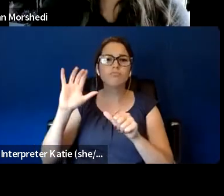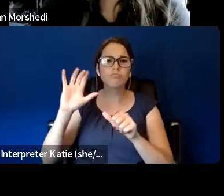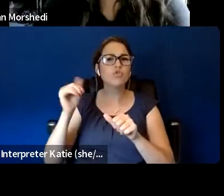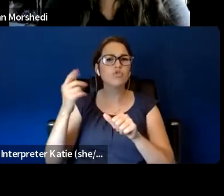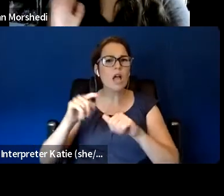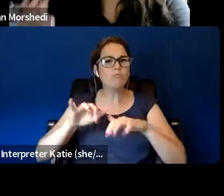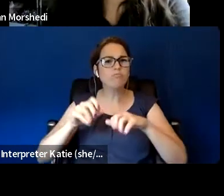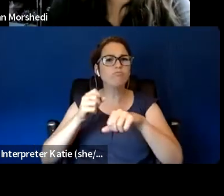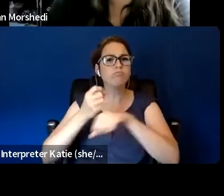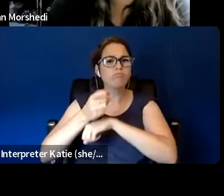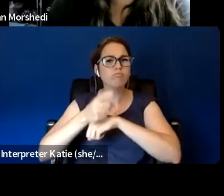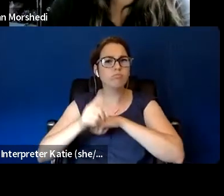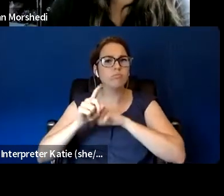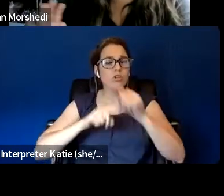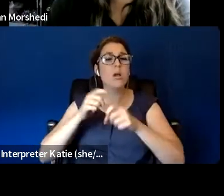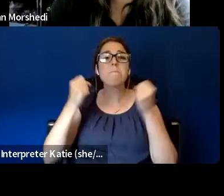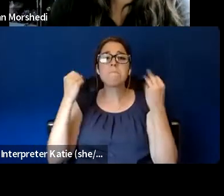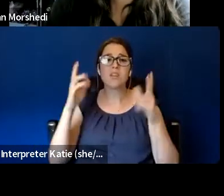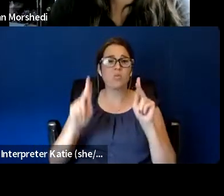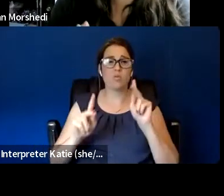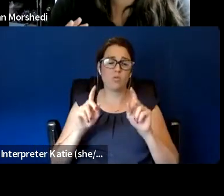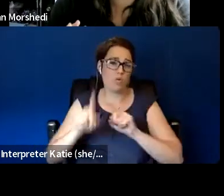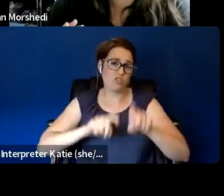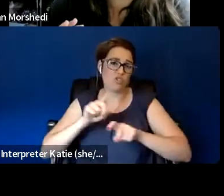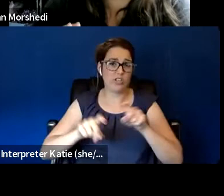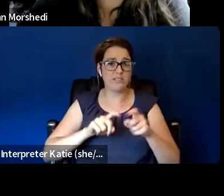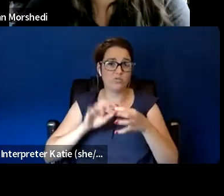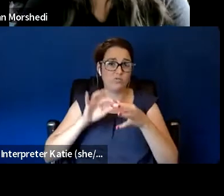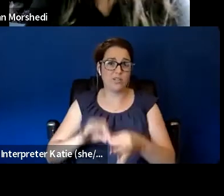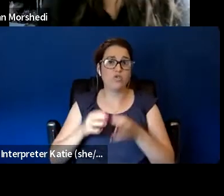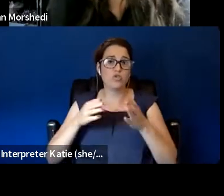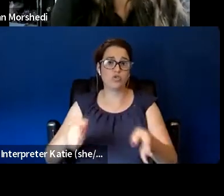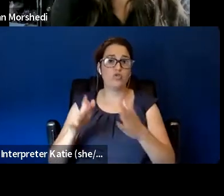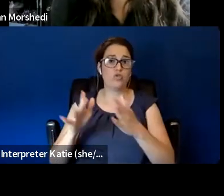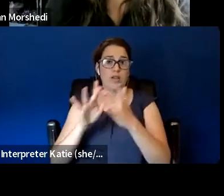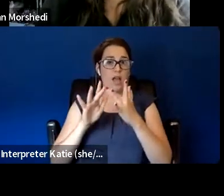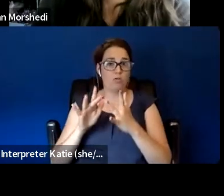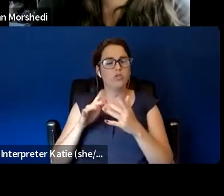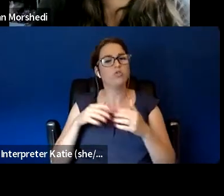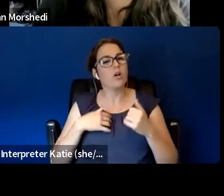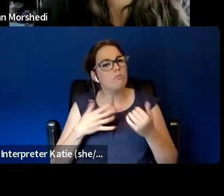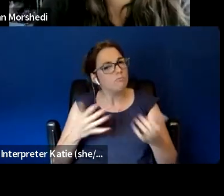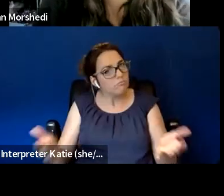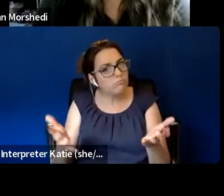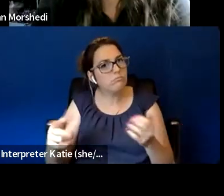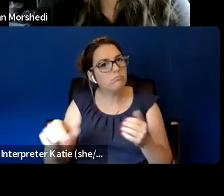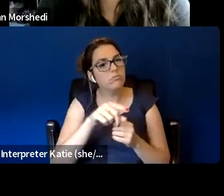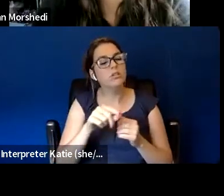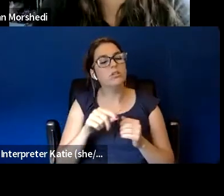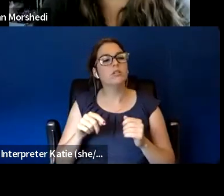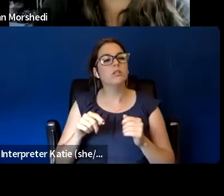about kind of street outreach generally, which is great, but I also wanna encourage folks to specifically take advantage